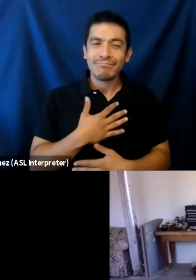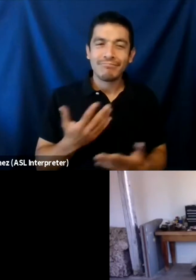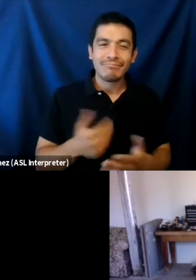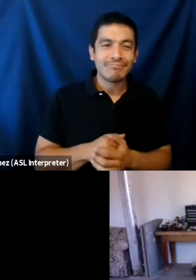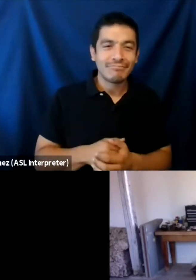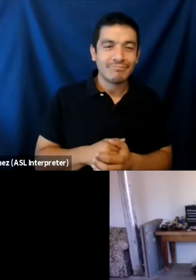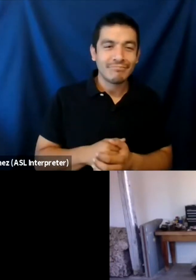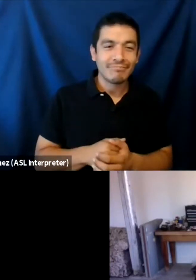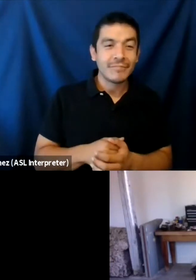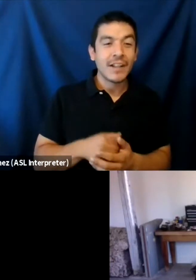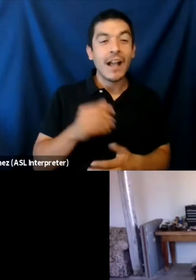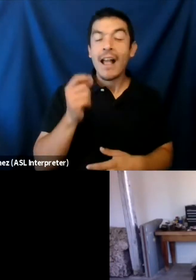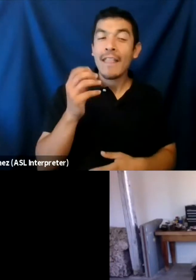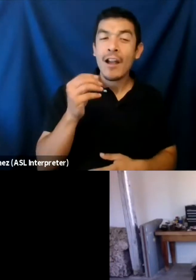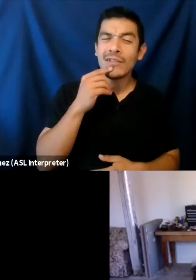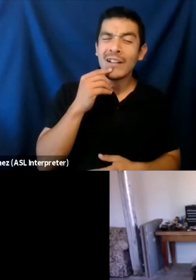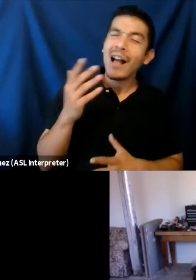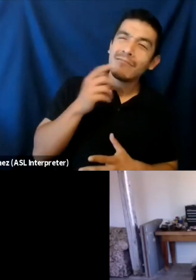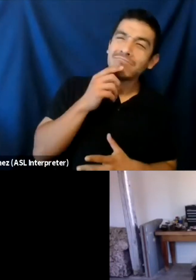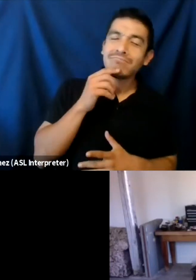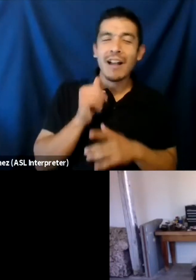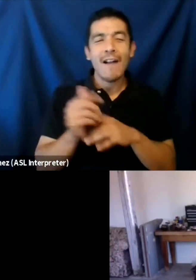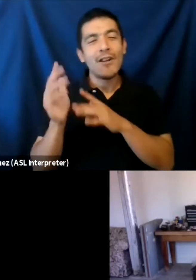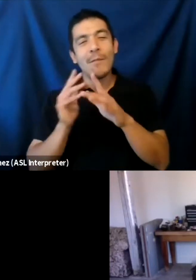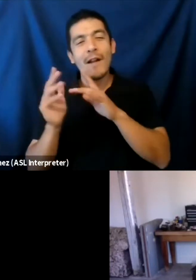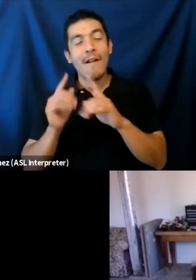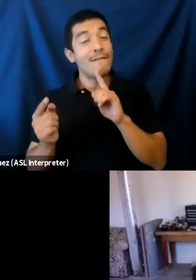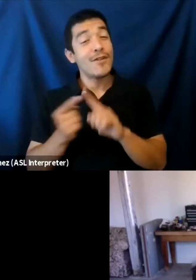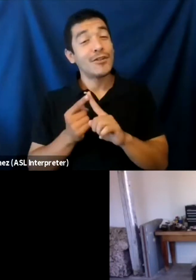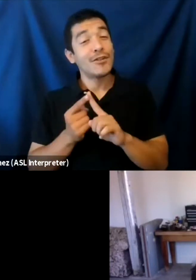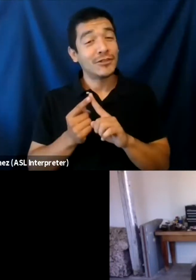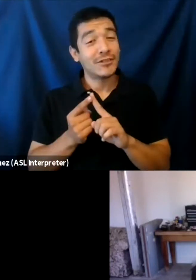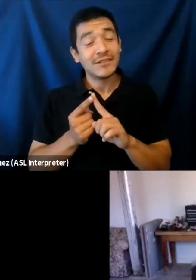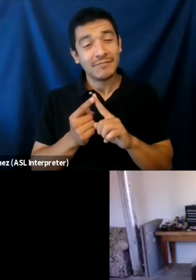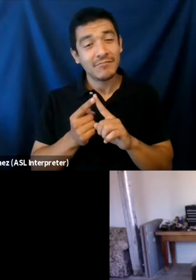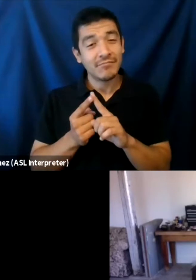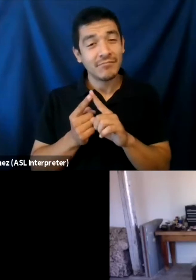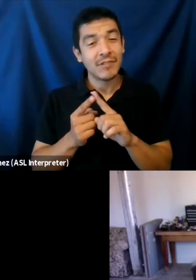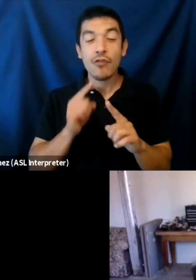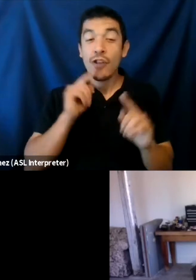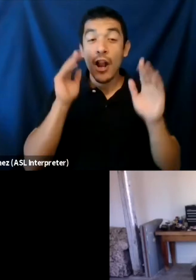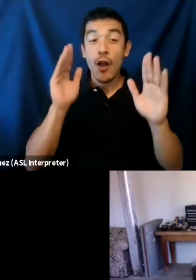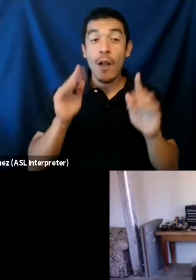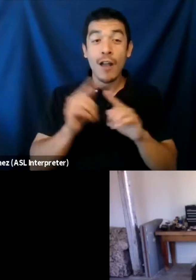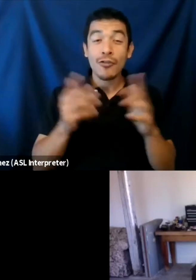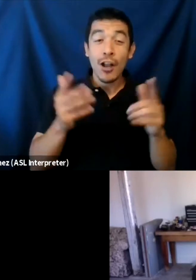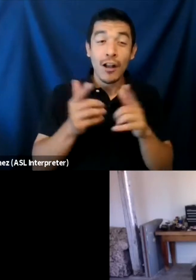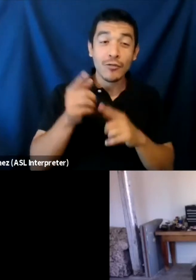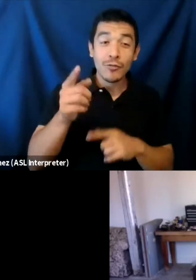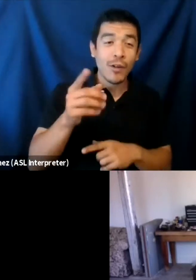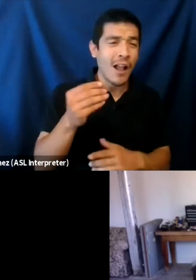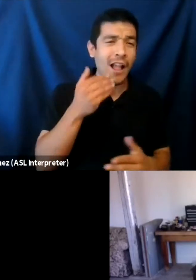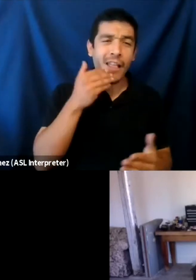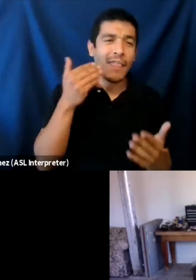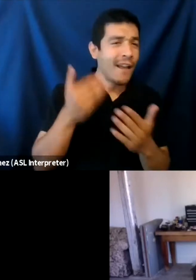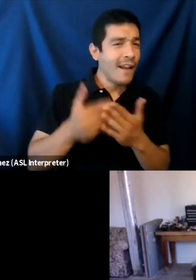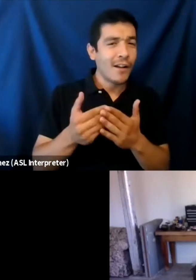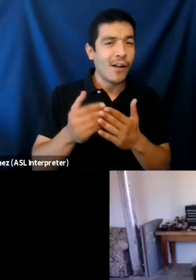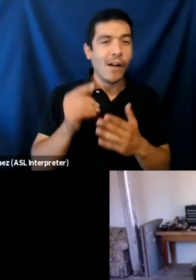How far back? Well, yeah, first off. Yeah, really great to talk to you and thanks for yeah, part of this.